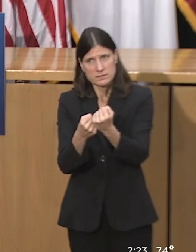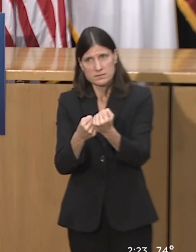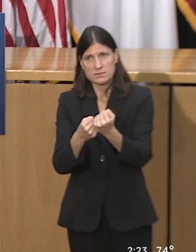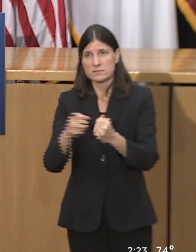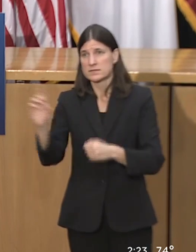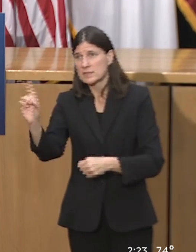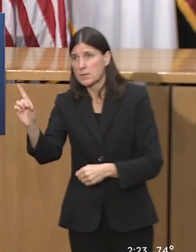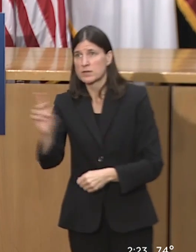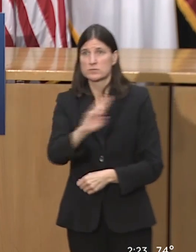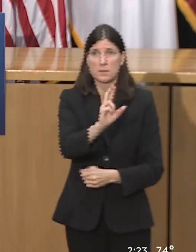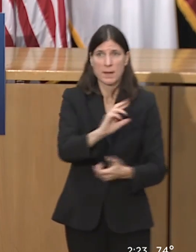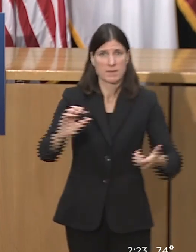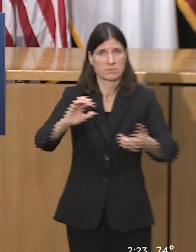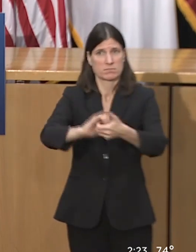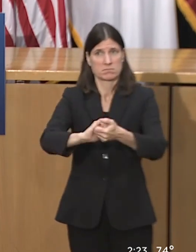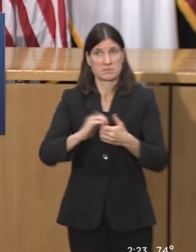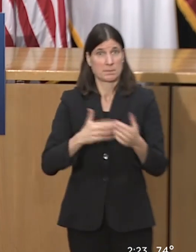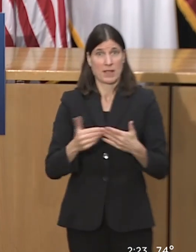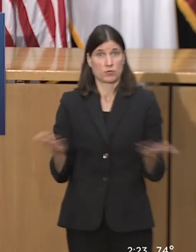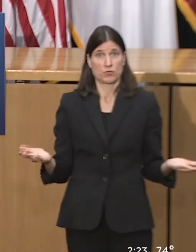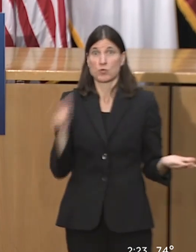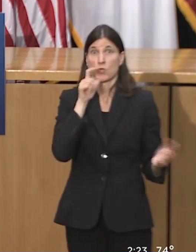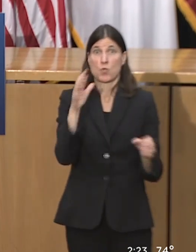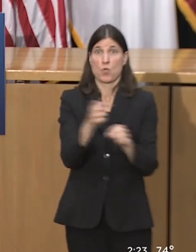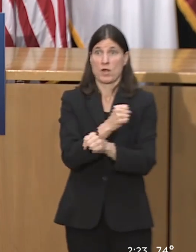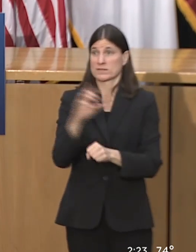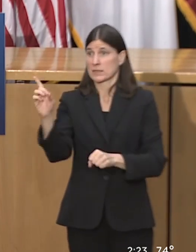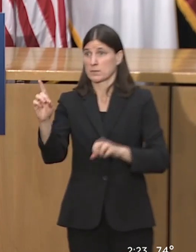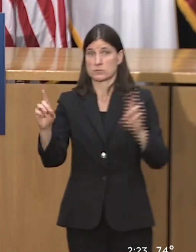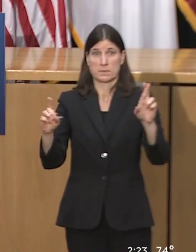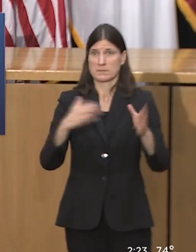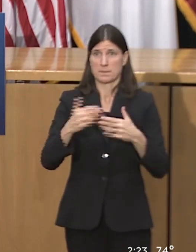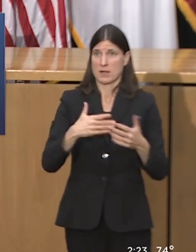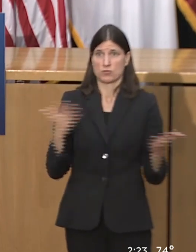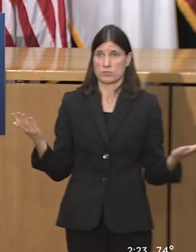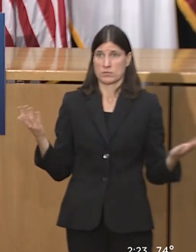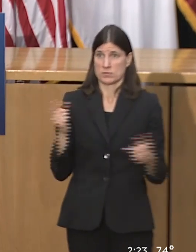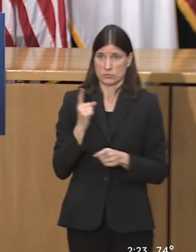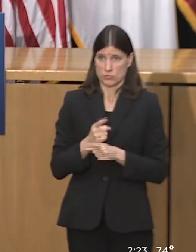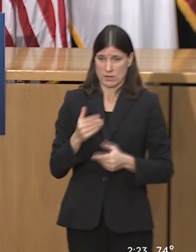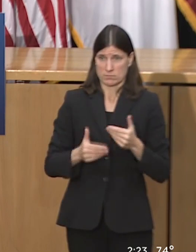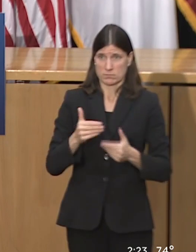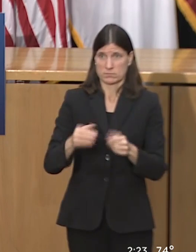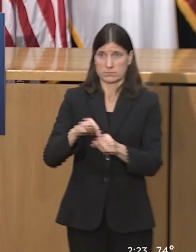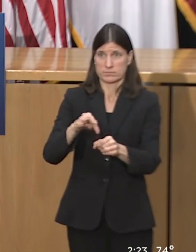THOSE OF US WHO SERVE IN PUBLIC LIFE AND WHO RAN AND WHO WERE EITHER ELECTED OR DEFEATED